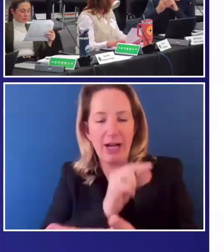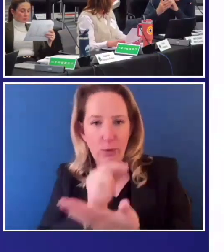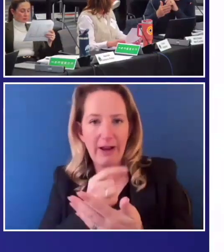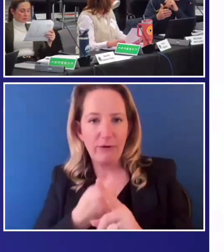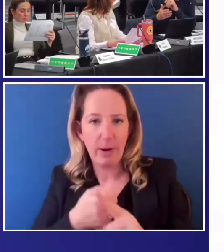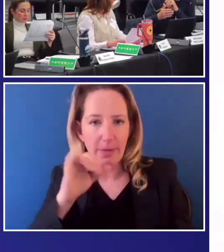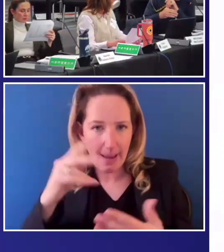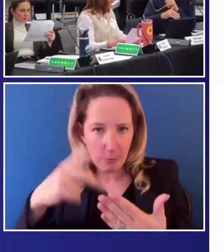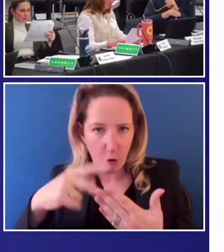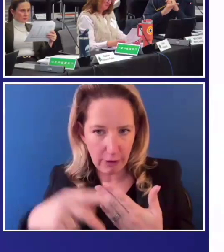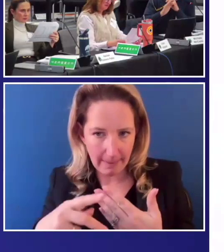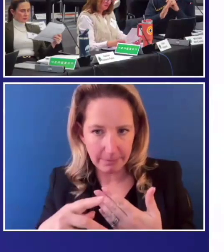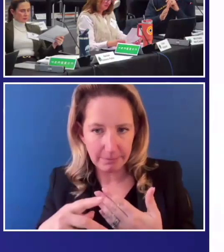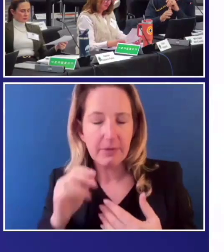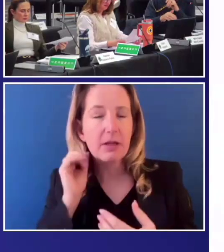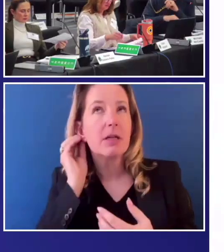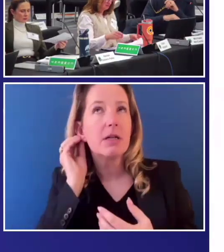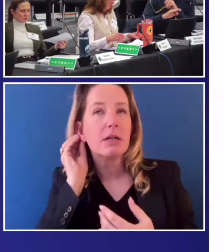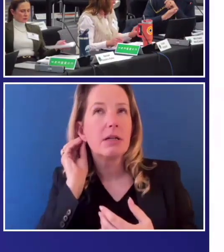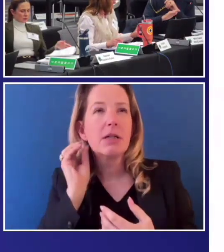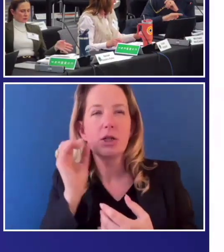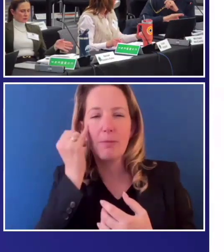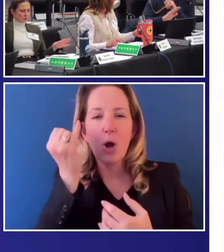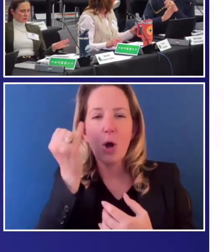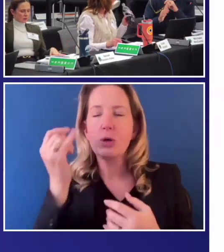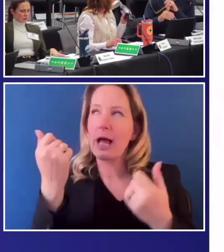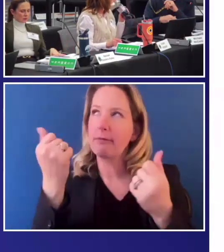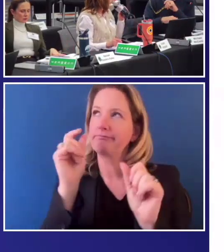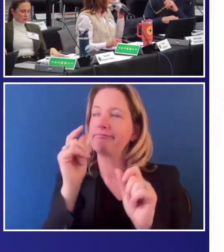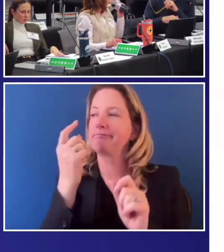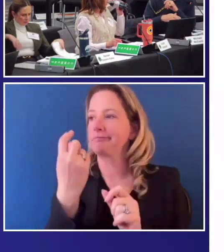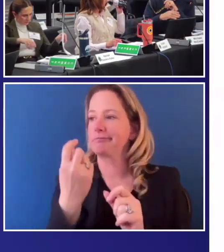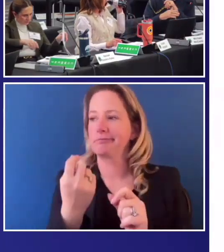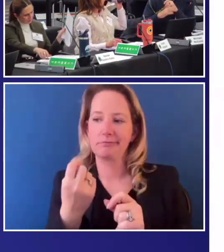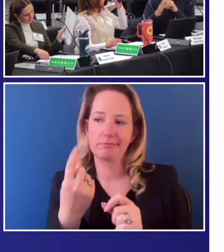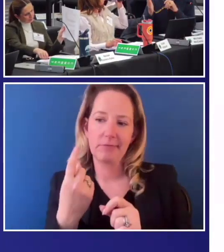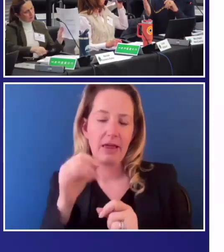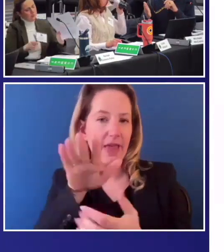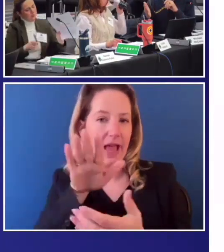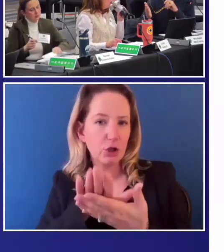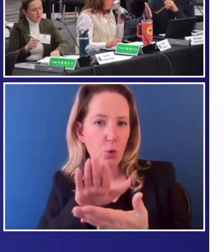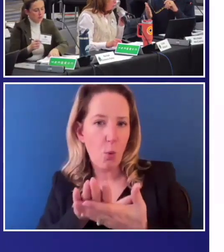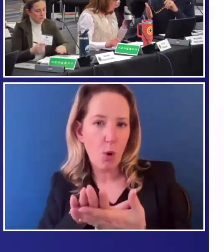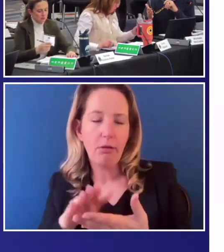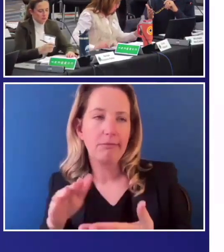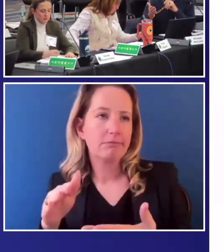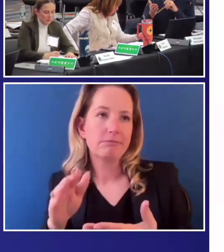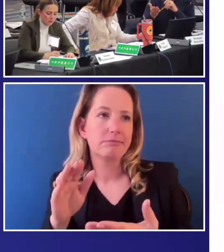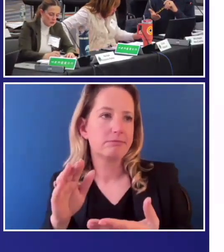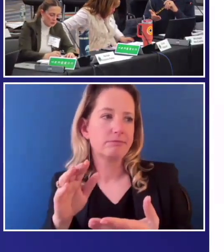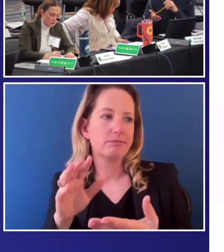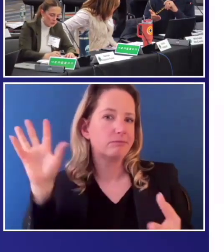I'm -- let's just say that a school graduated 250 students in a year.